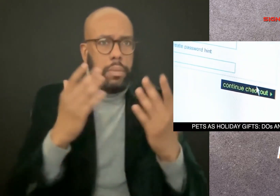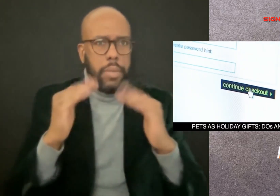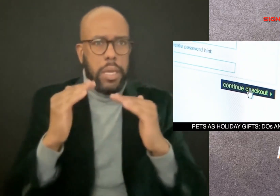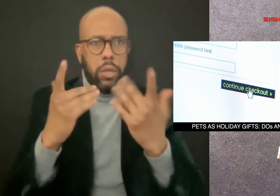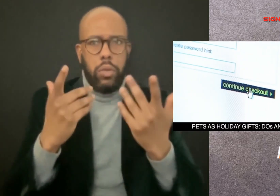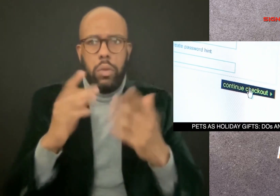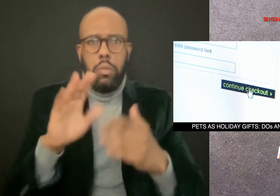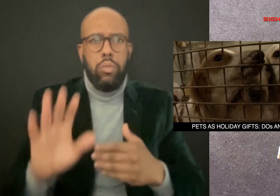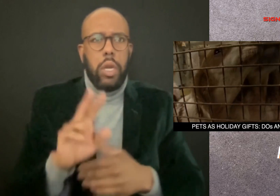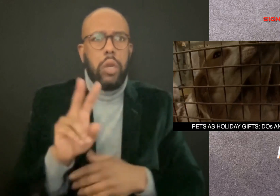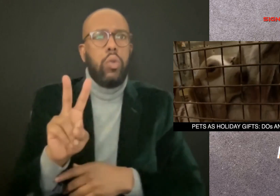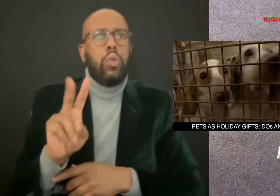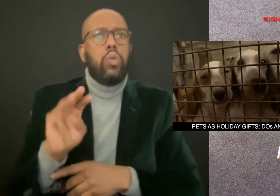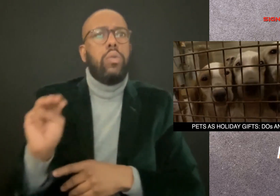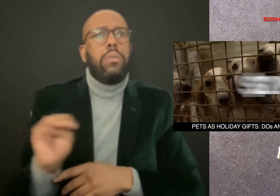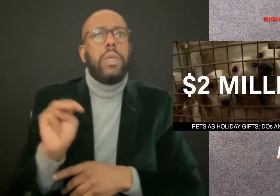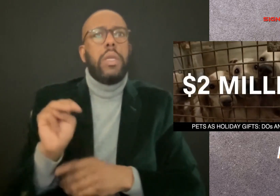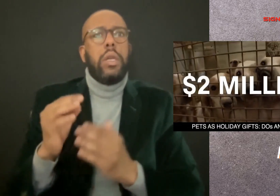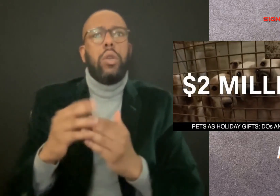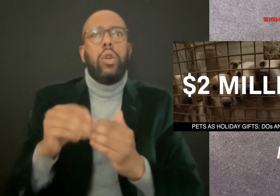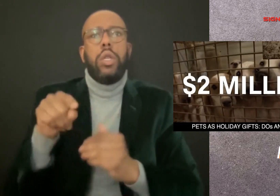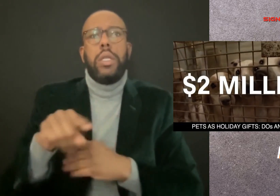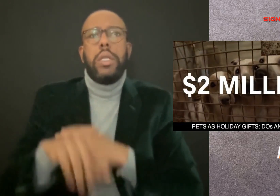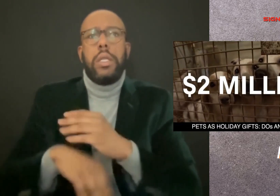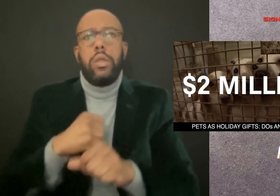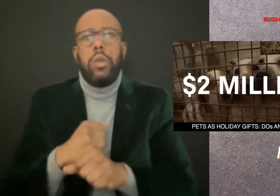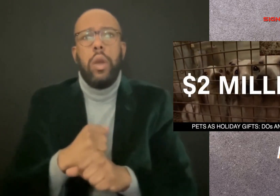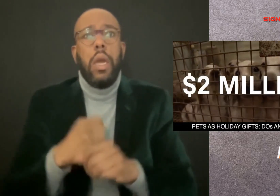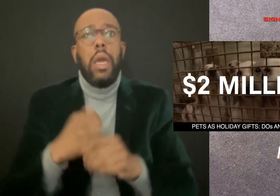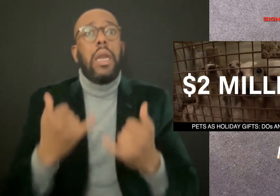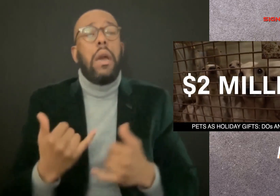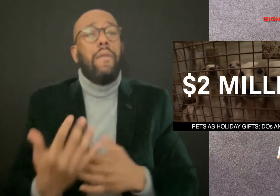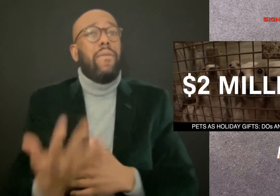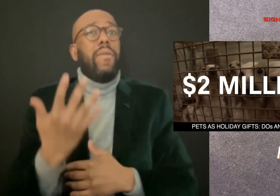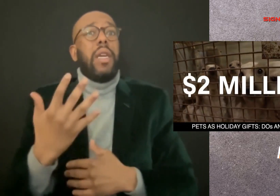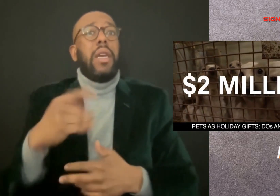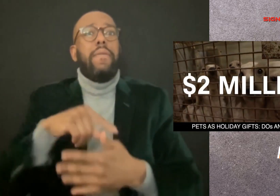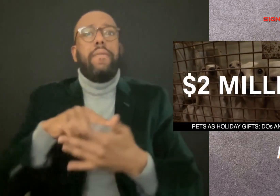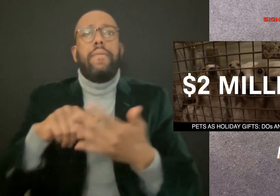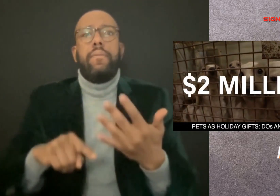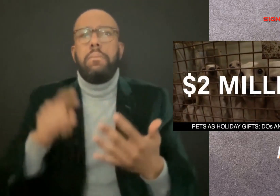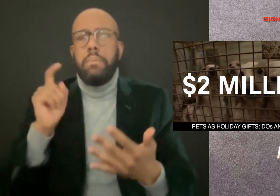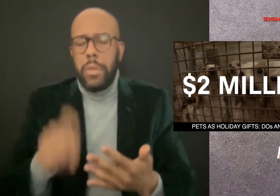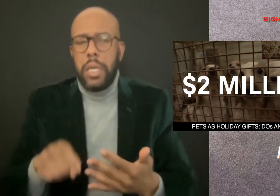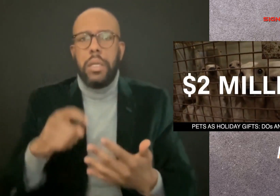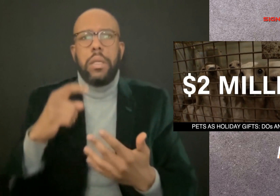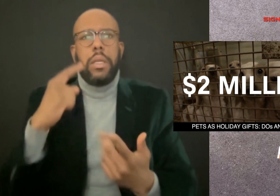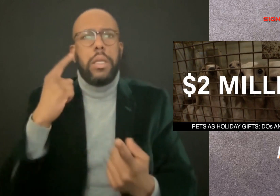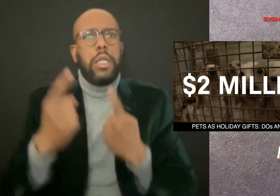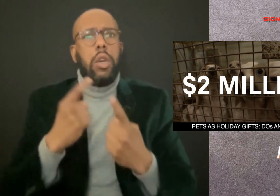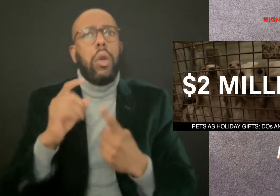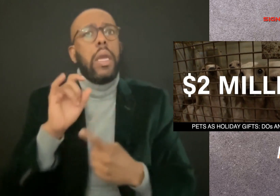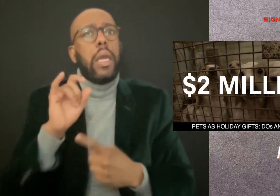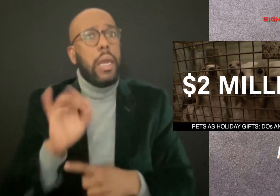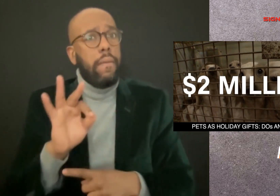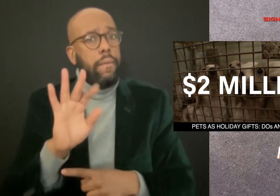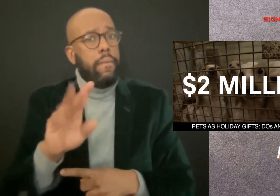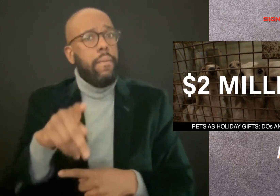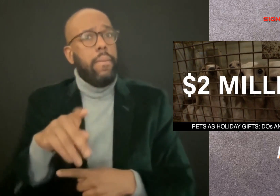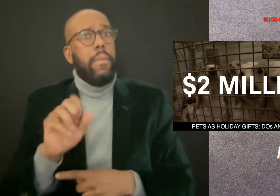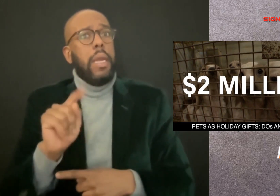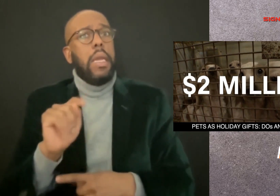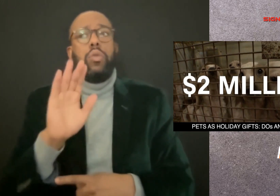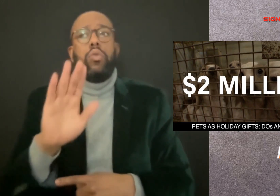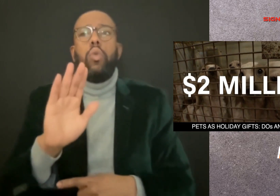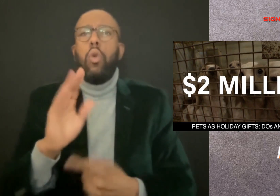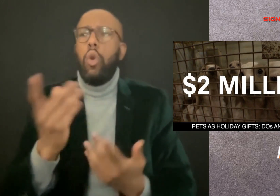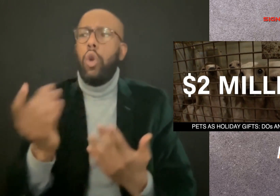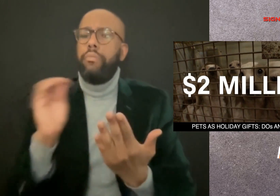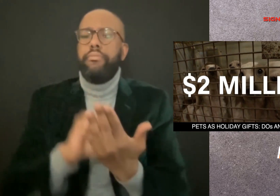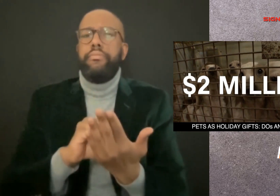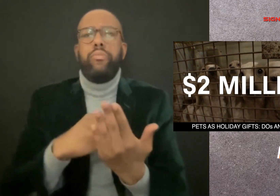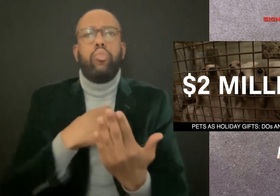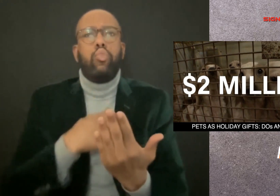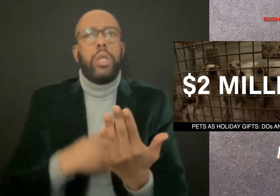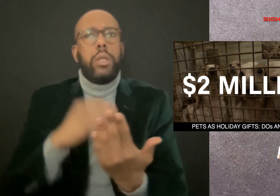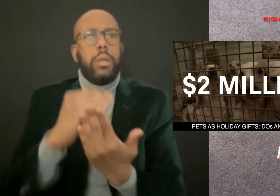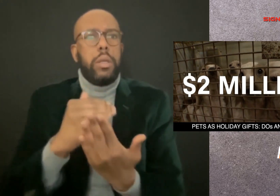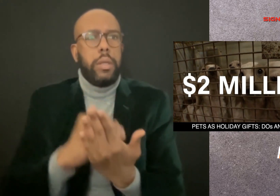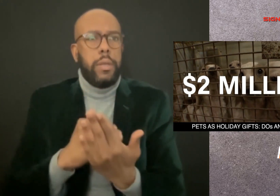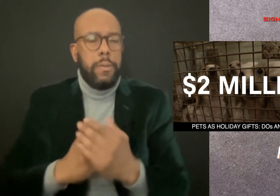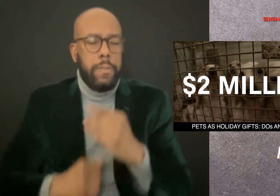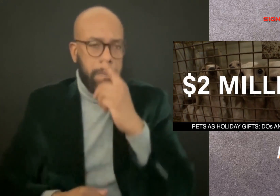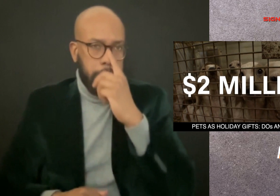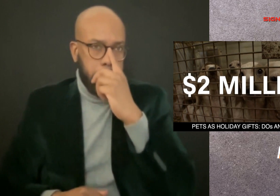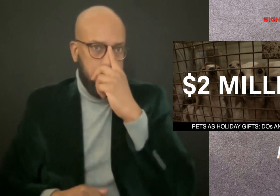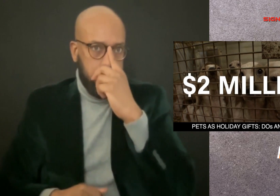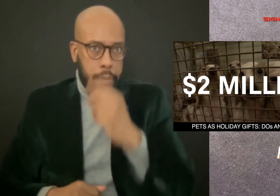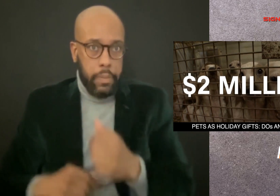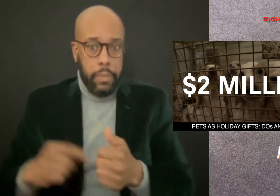$2 million this year so here are five things to consider if a pet is on your wish list